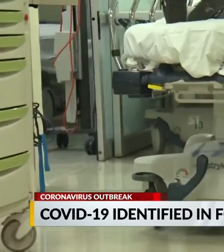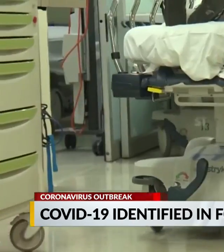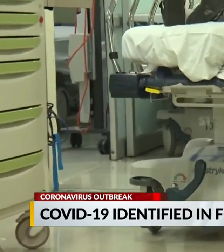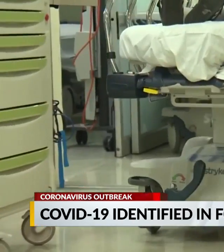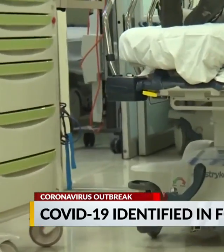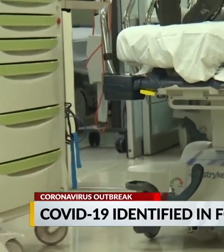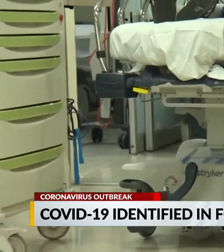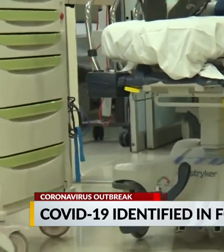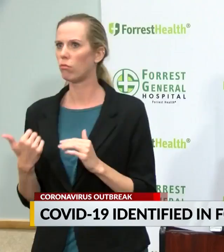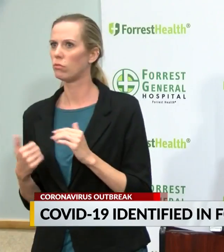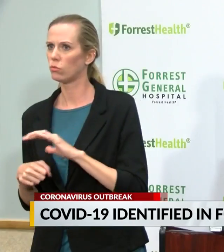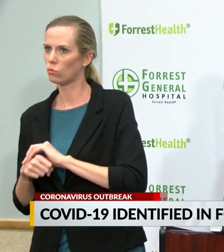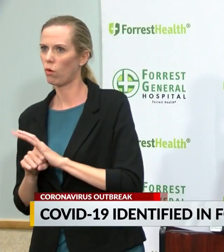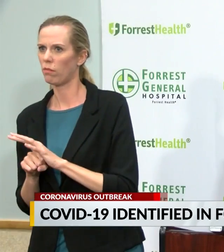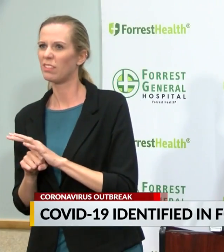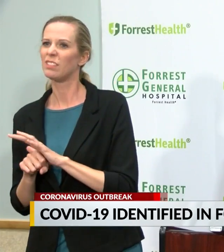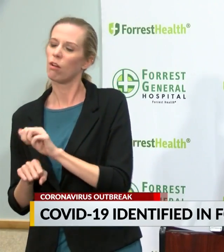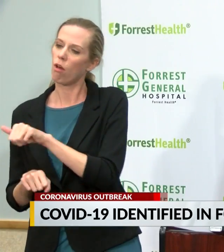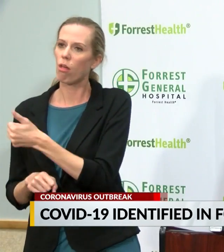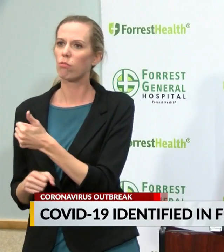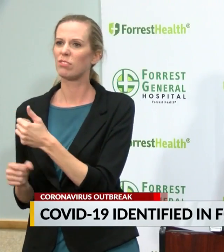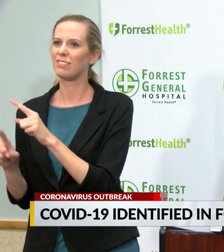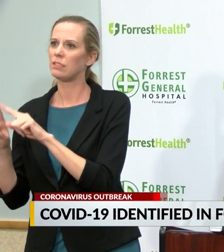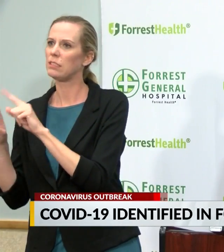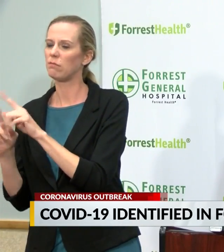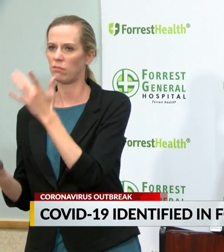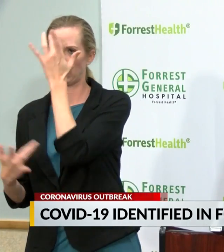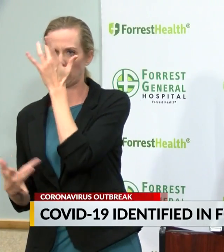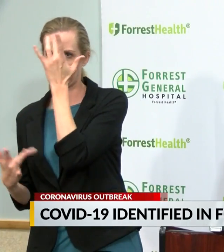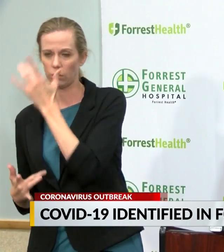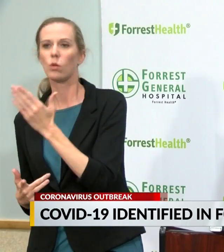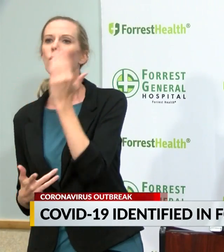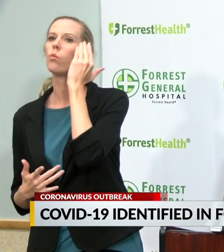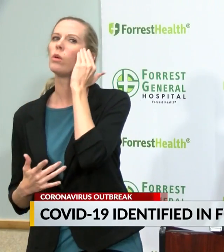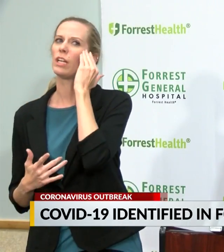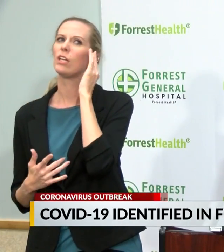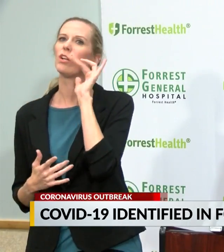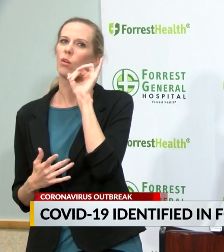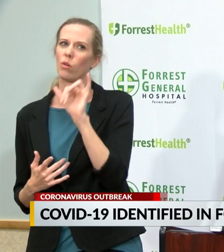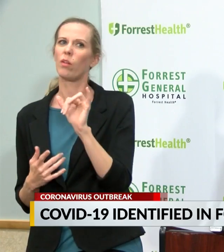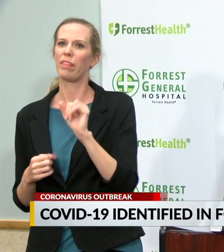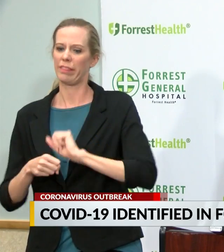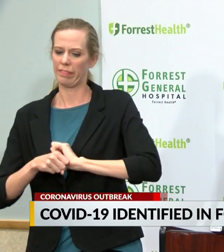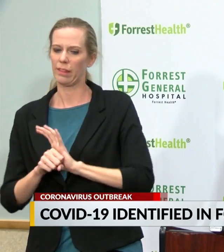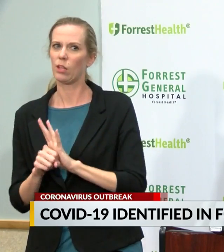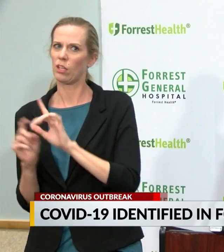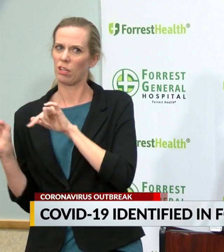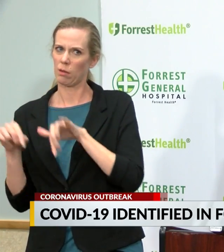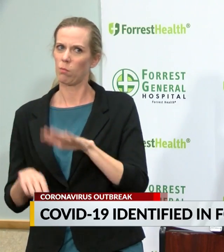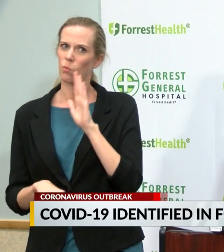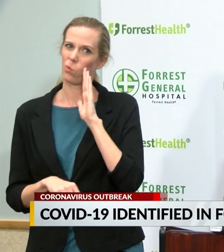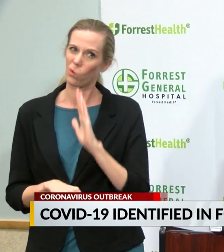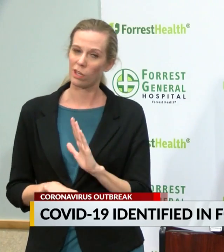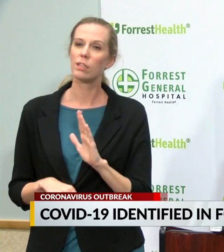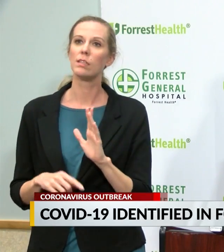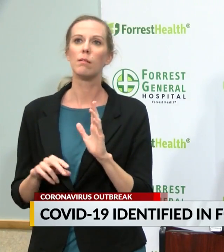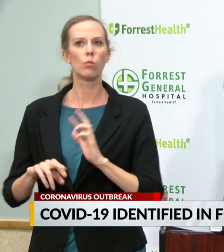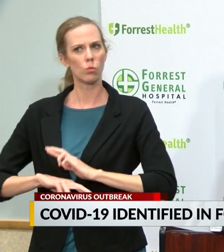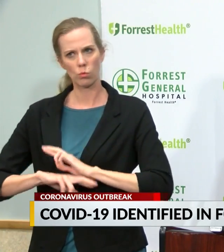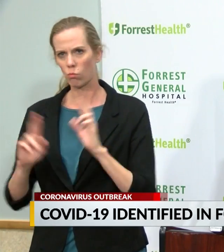GENERAL HOSPITAL IS READY FOR WHAT'S AHEAD. DR. RAMBOD ROUHBAKHSH, ASSISTANT DIRECTOR OF FORREST GENERAL HOSPITAL FAMILY MEDICINE RESIDENCY PROGRAM. "We were aware that cases would